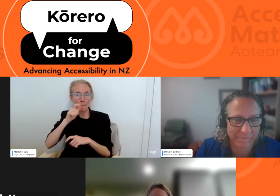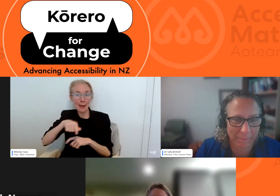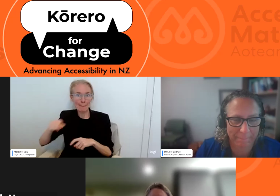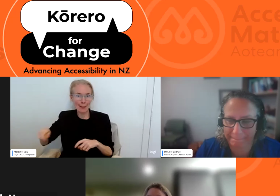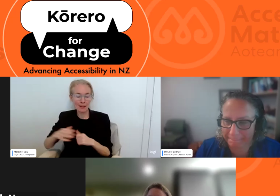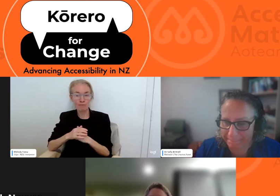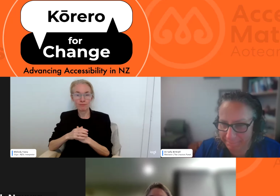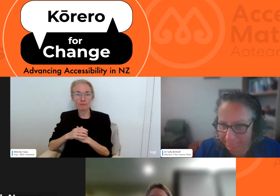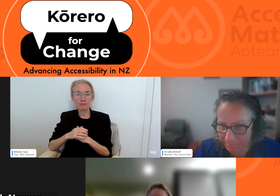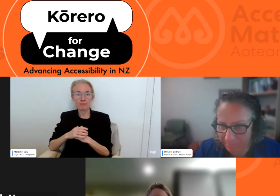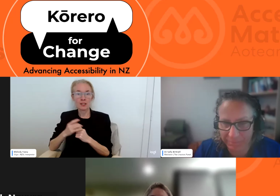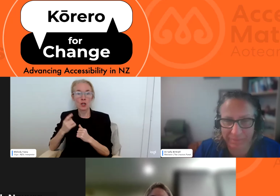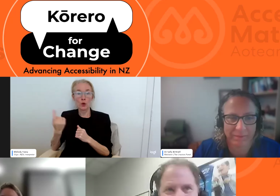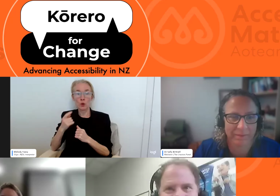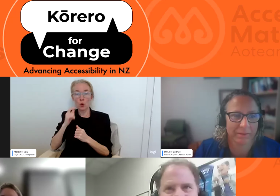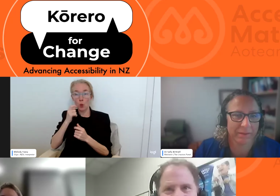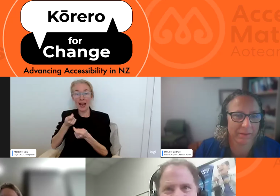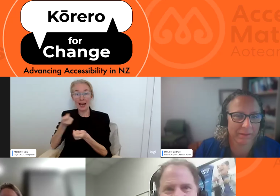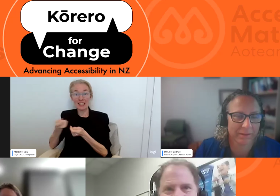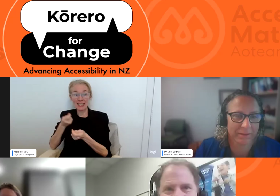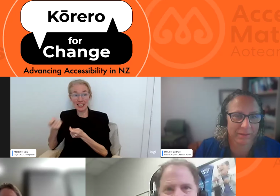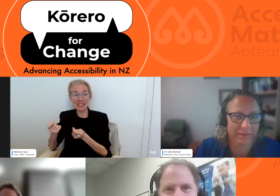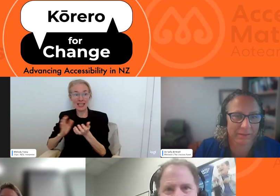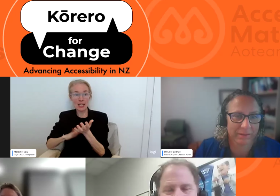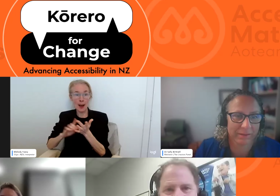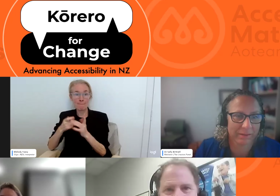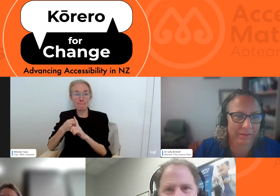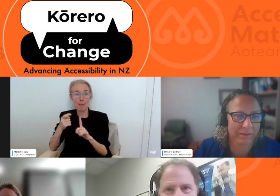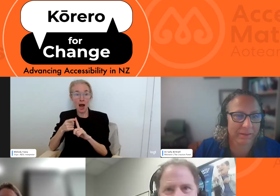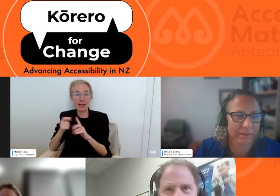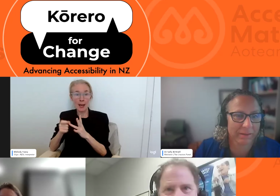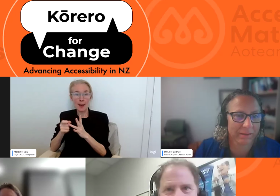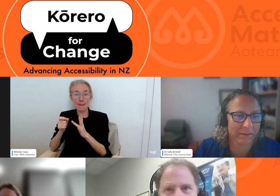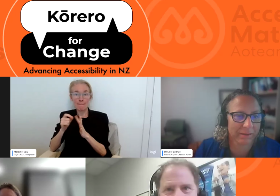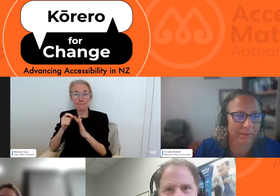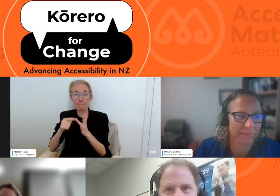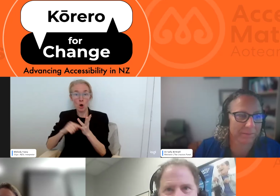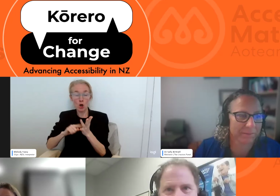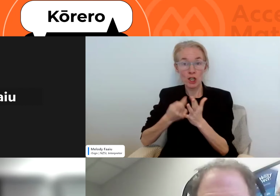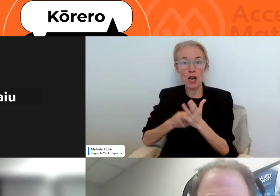is Mike Potter. Mike is the Chief Executive of Disability Connect.